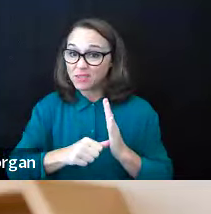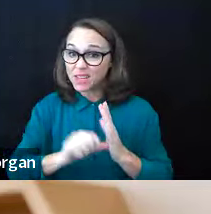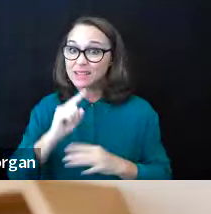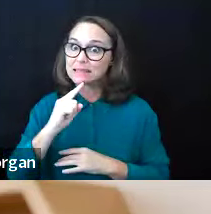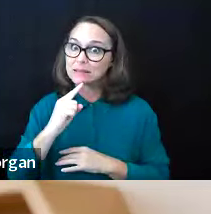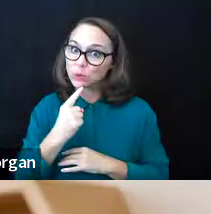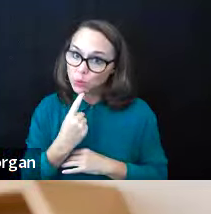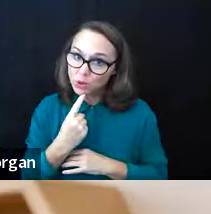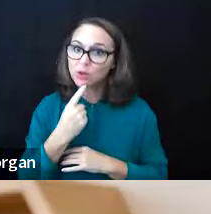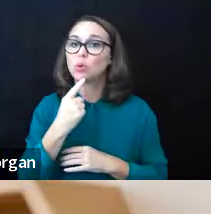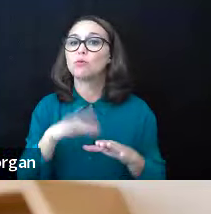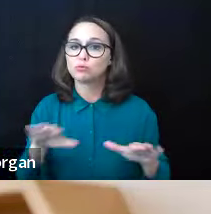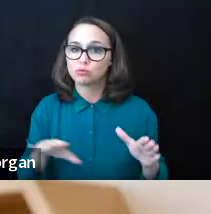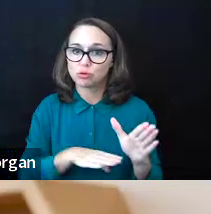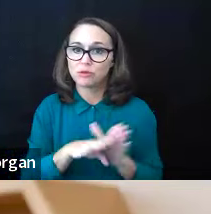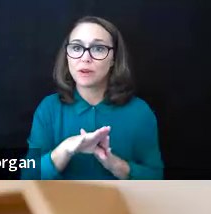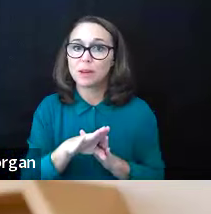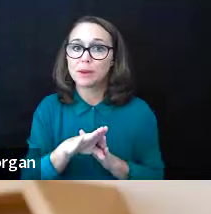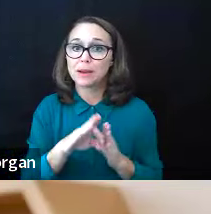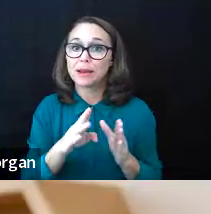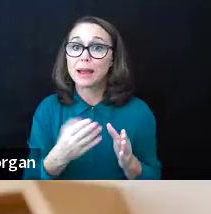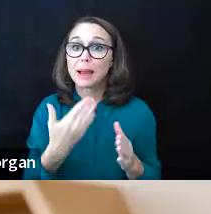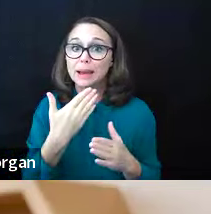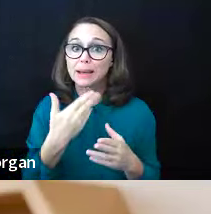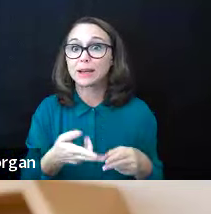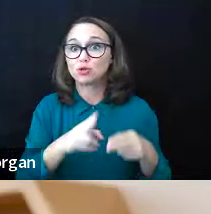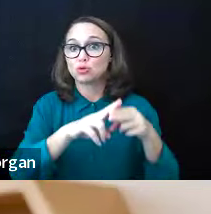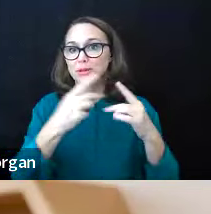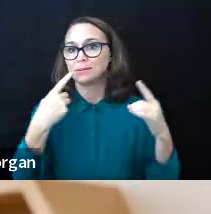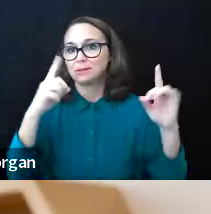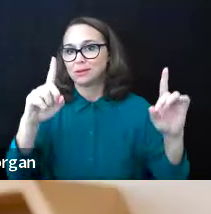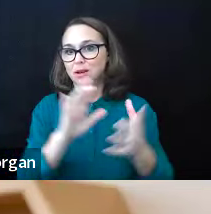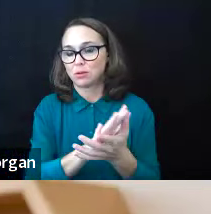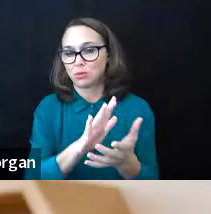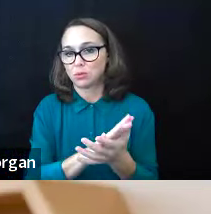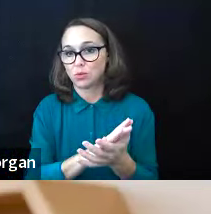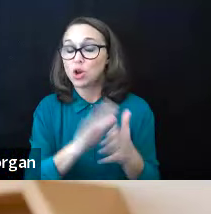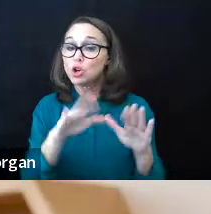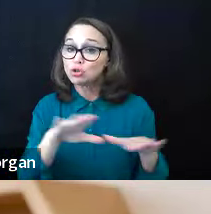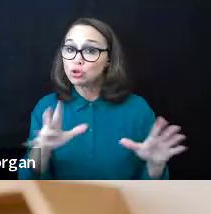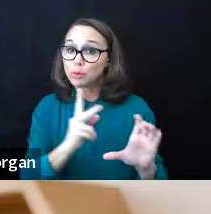and increasing children's success in school...who participate in these programs show better academic